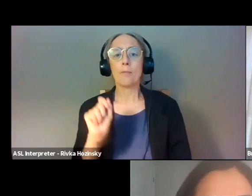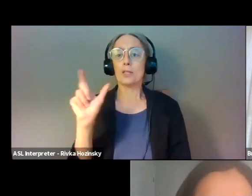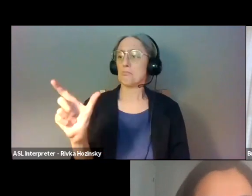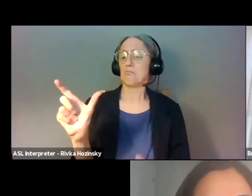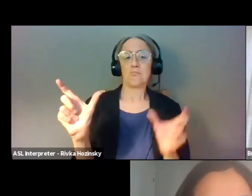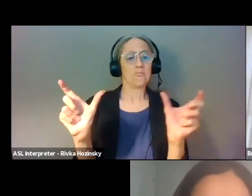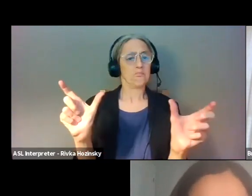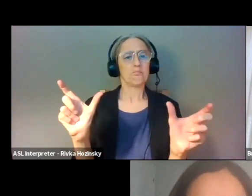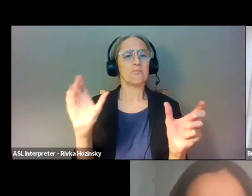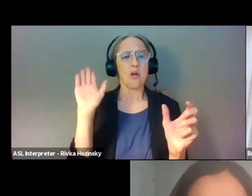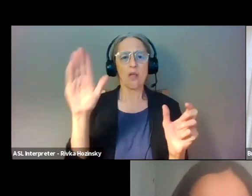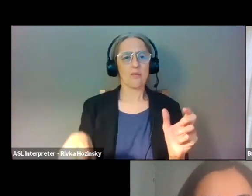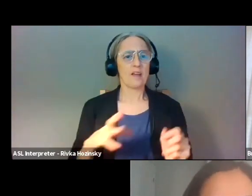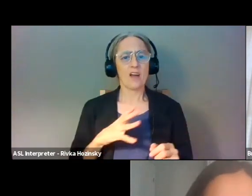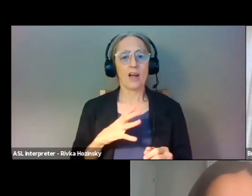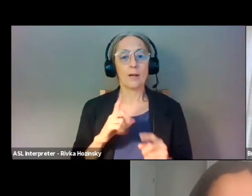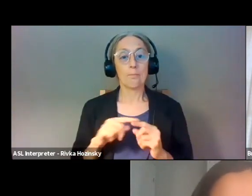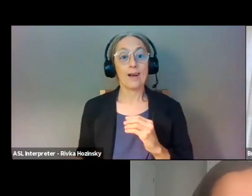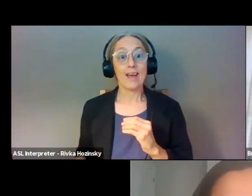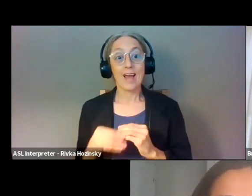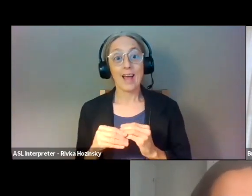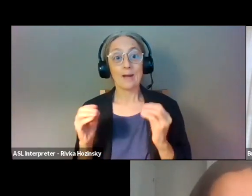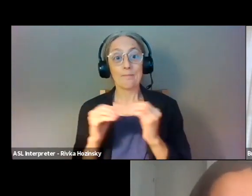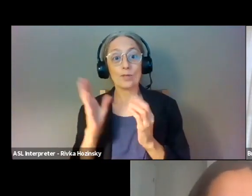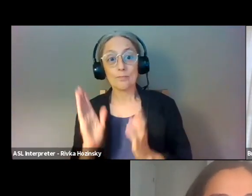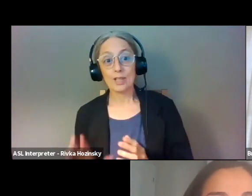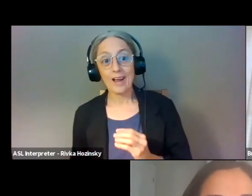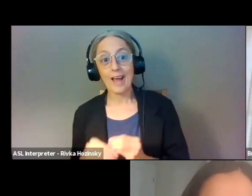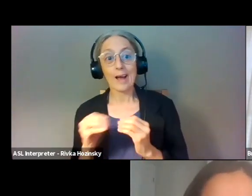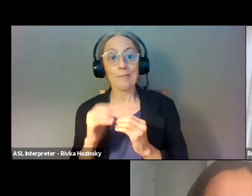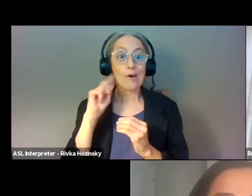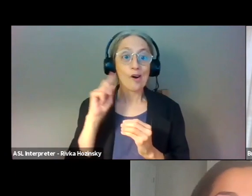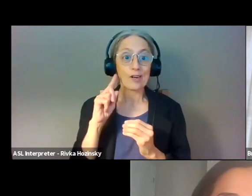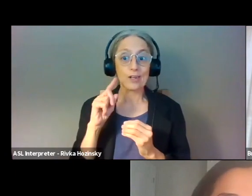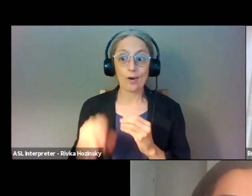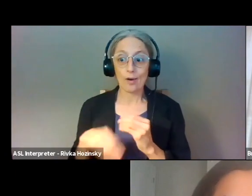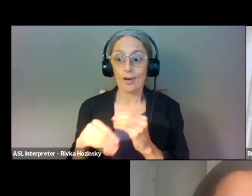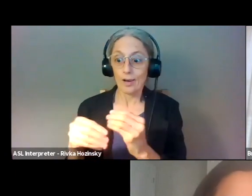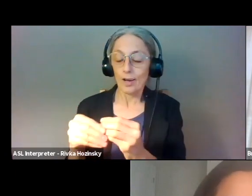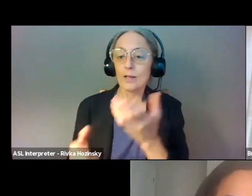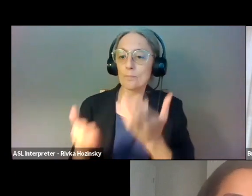If you add in speakers and audio and other components over that, it might not hold true,